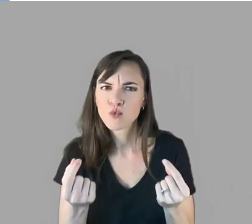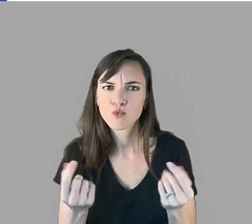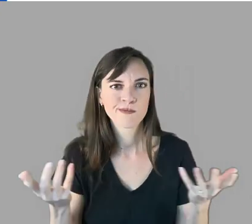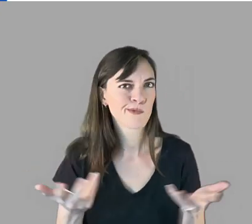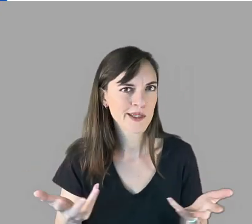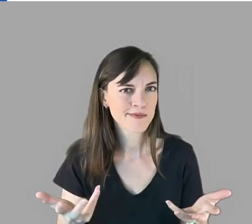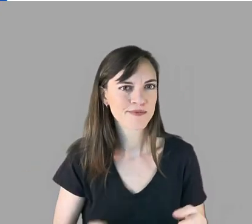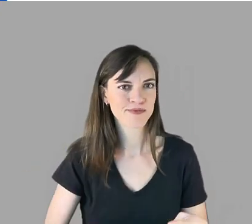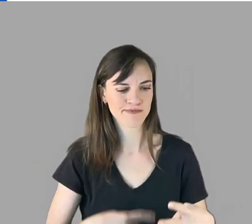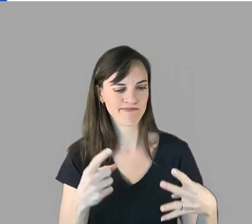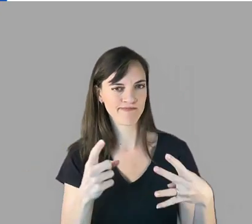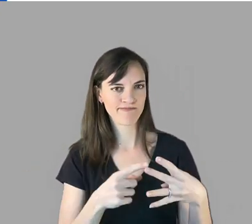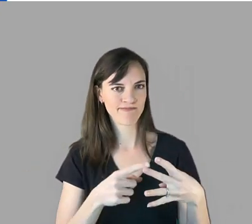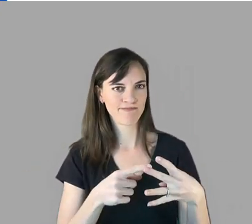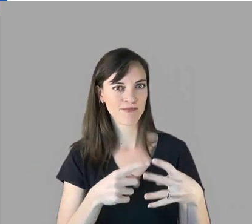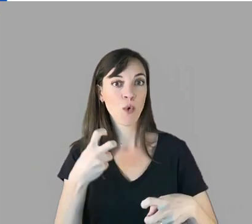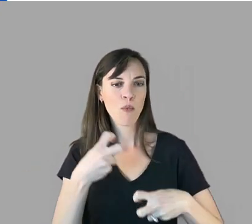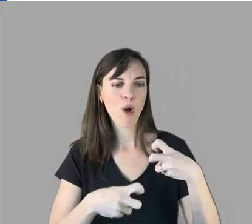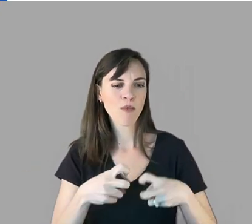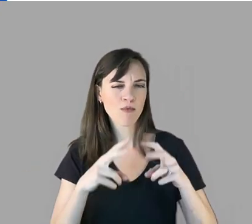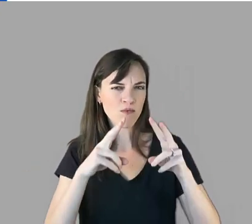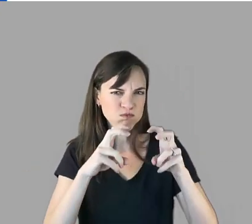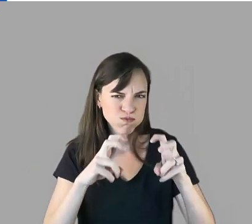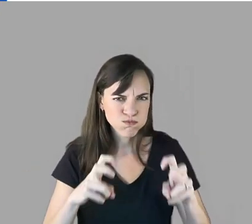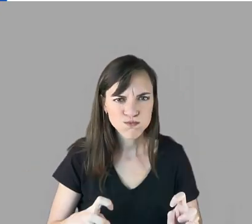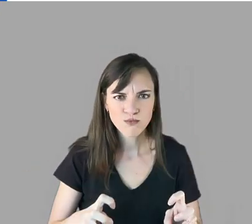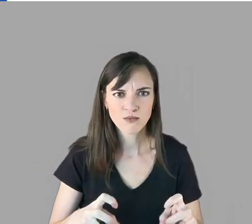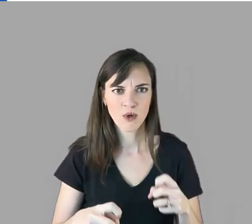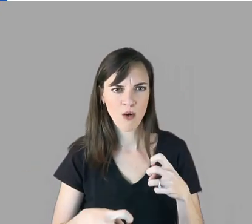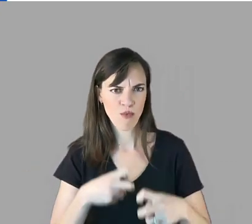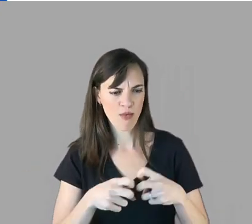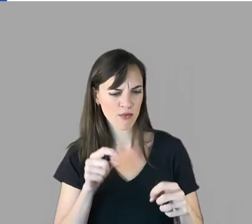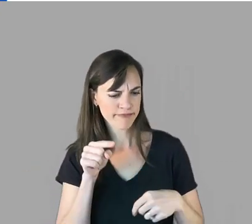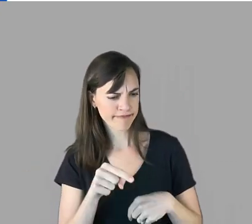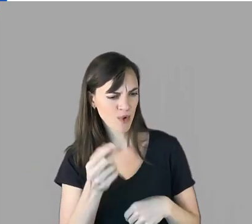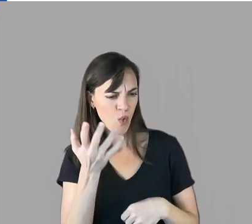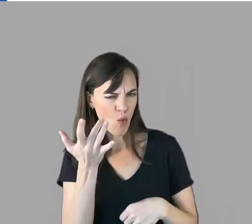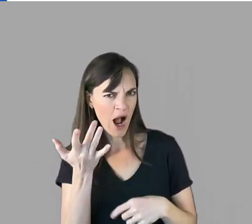Step 2 problem analysis: Why is the problem occurring?